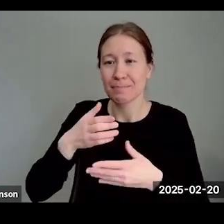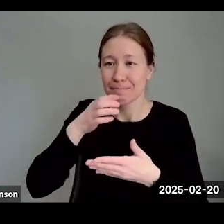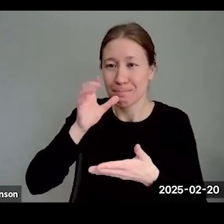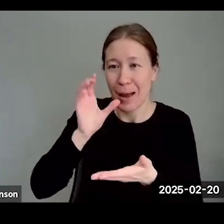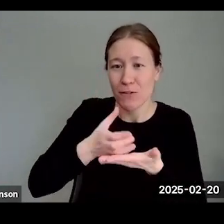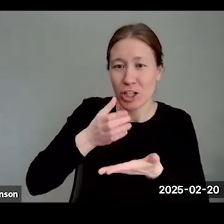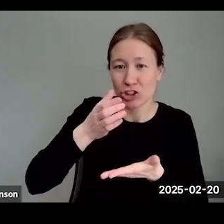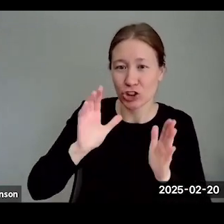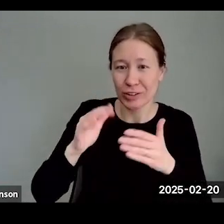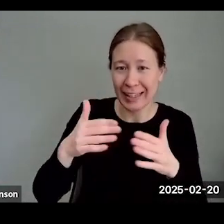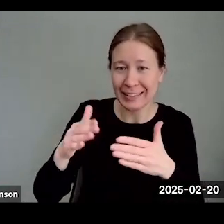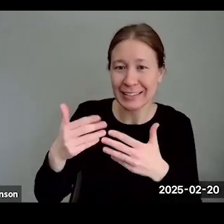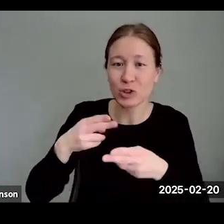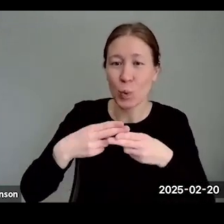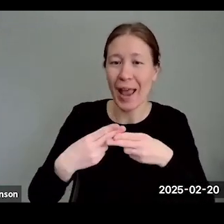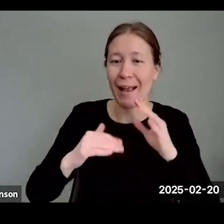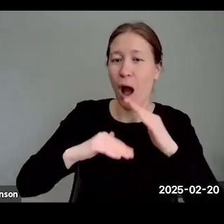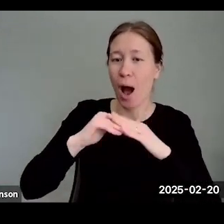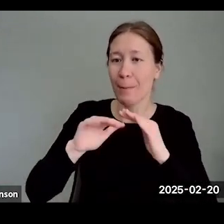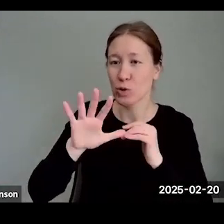And we'll give you just a moment to select your answer.